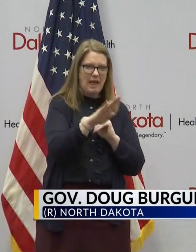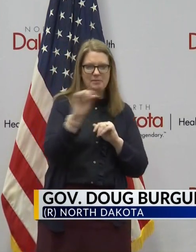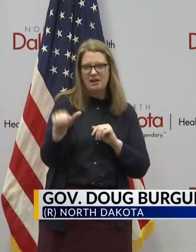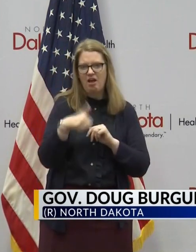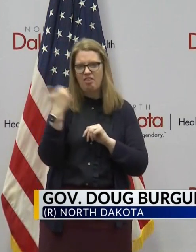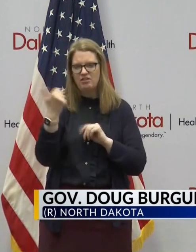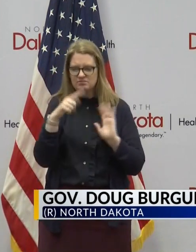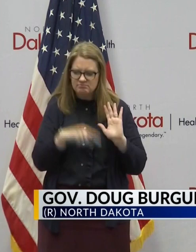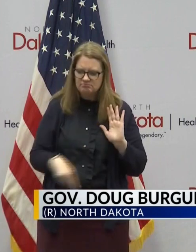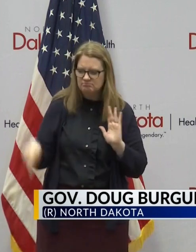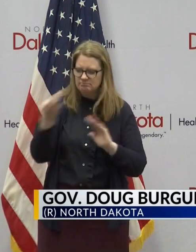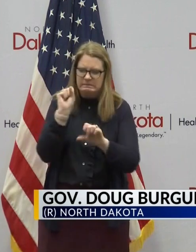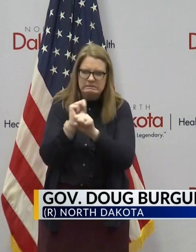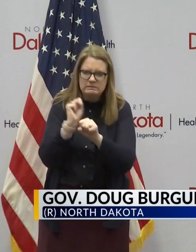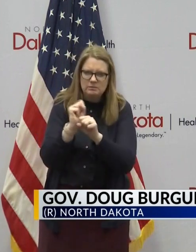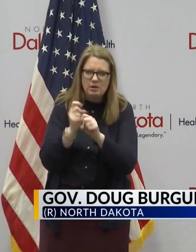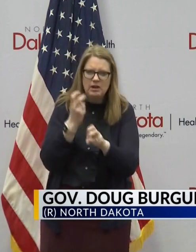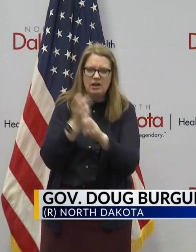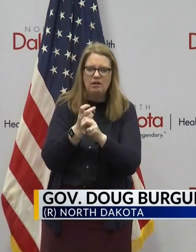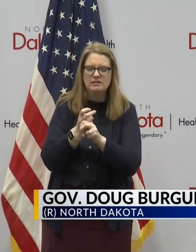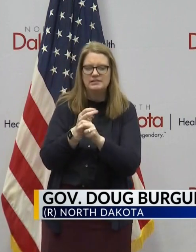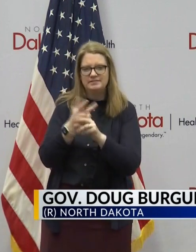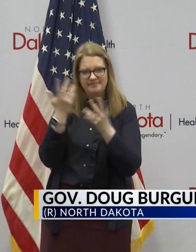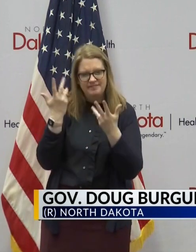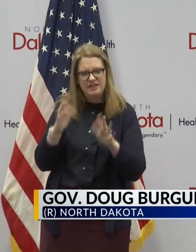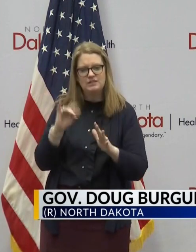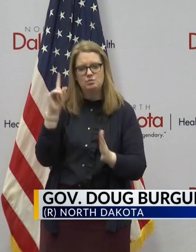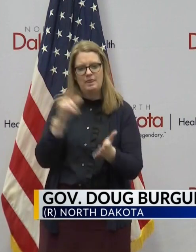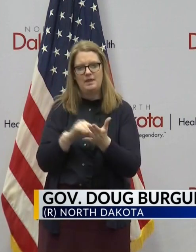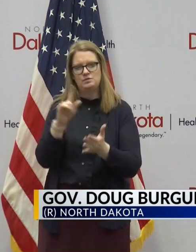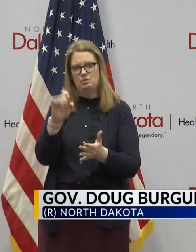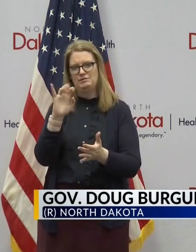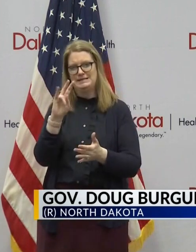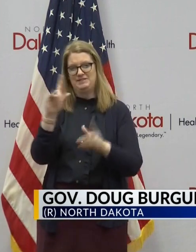CAPACITY AND THIS IS PROGRESS IN THE RIGHT DIRECTION SO SHOUT-OUT FOR ALL THOSE IN THE TESTING